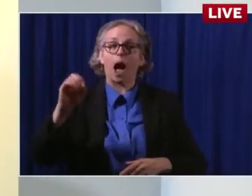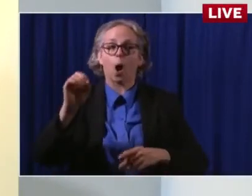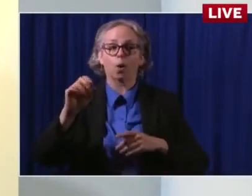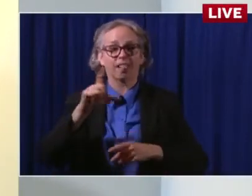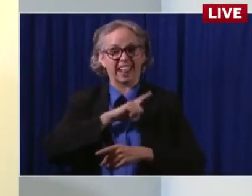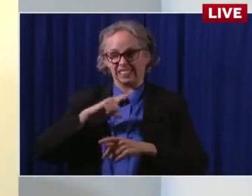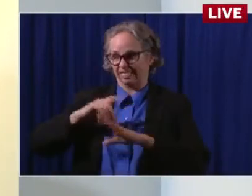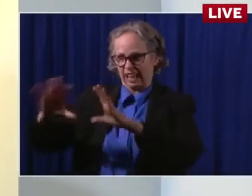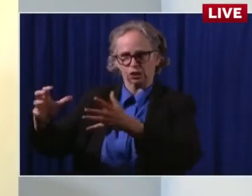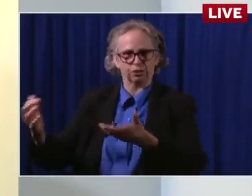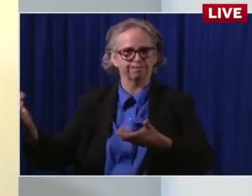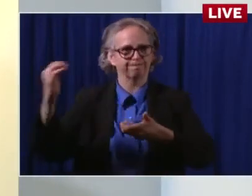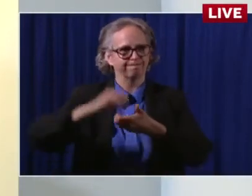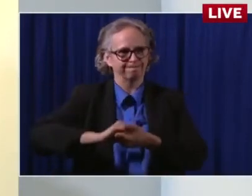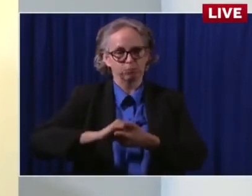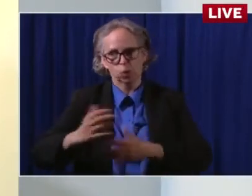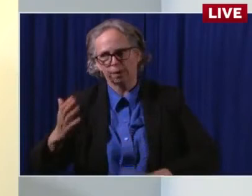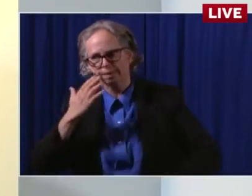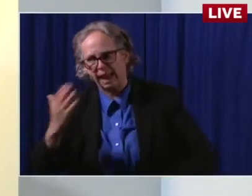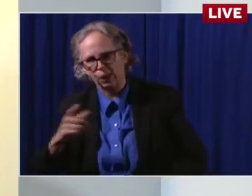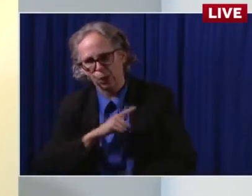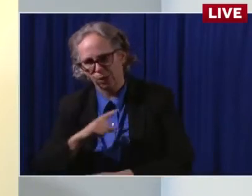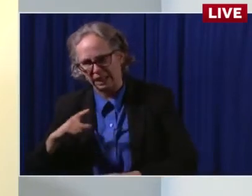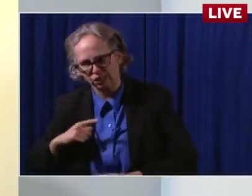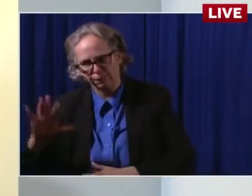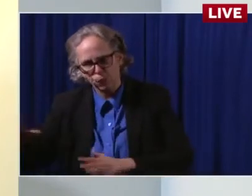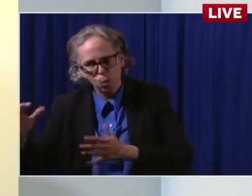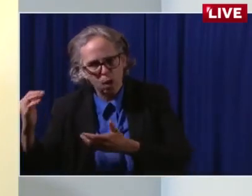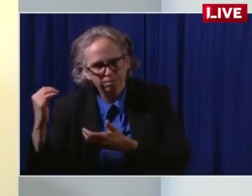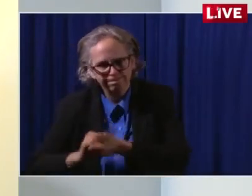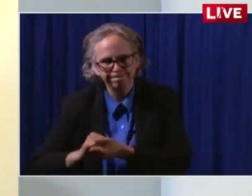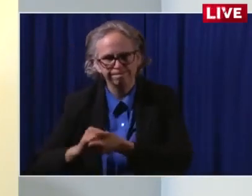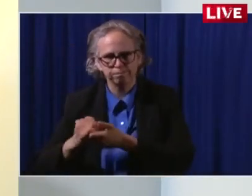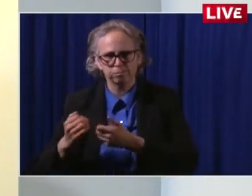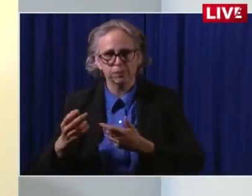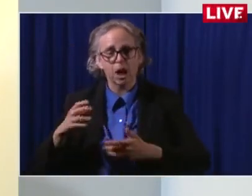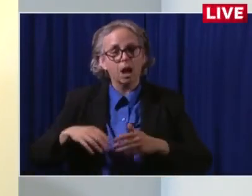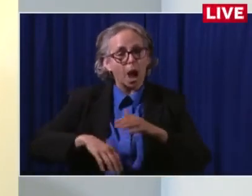THIS PROGRAM WAS CREATED IN PARTNERSHIP WITH THE OHIO LEGISLATURE LAST YEAR.